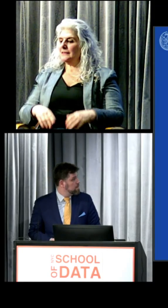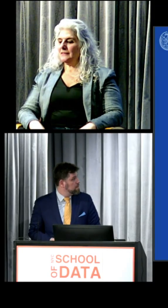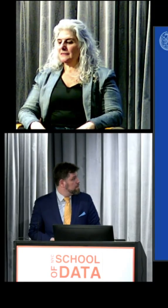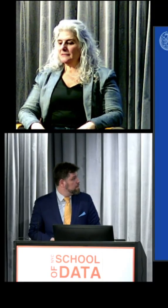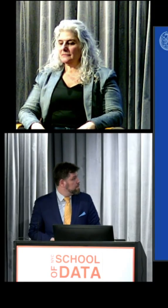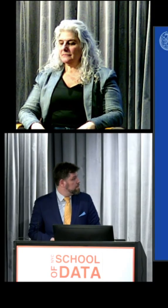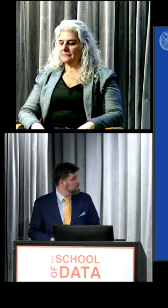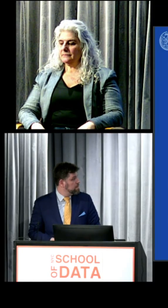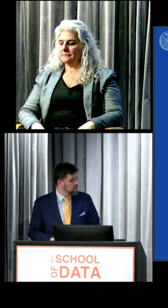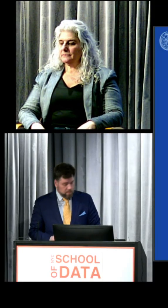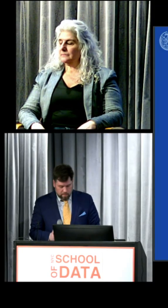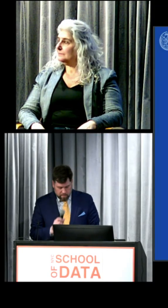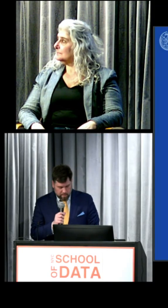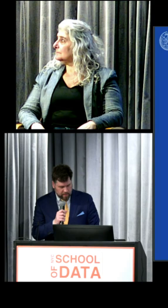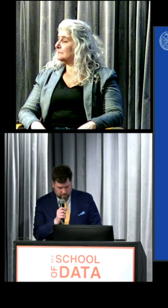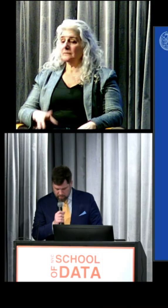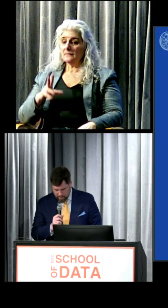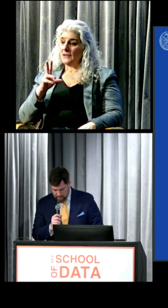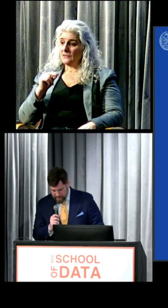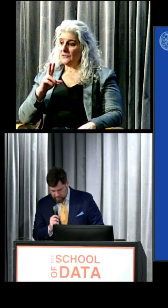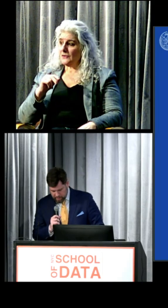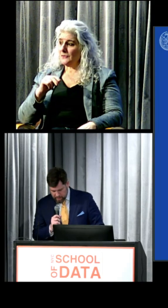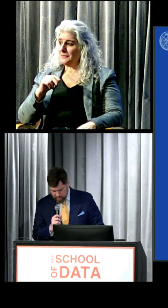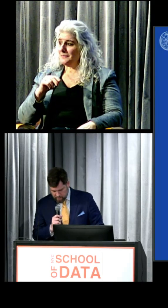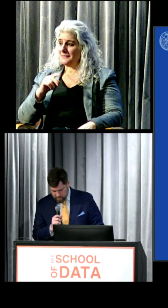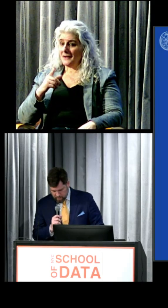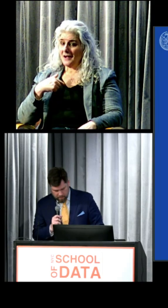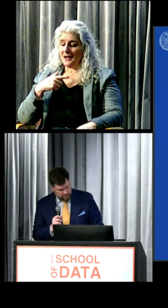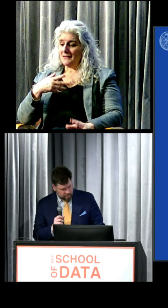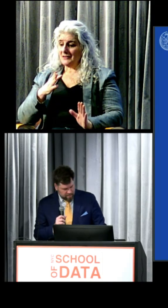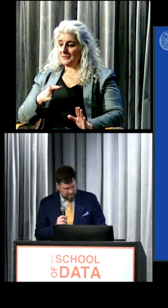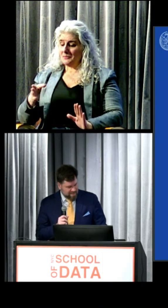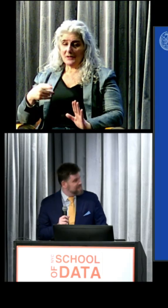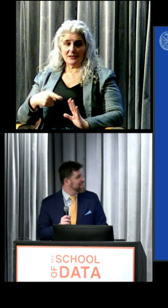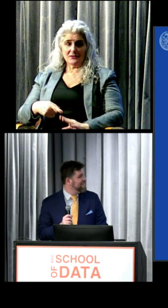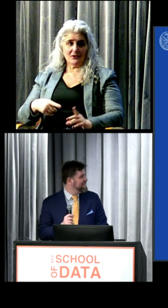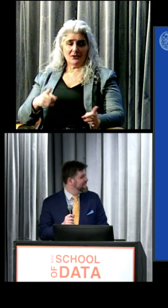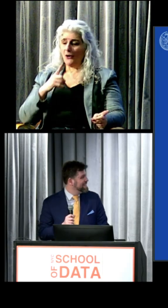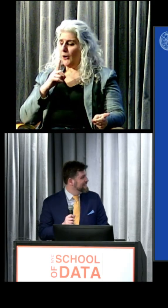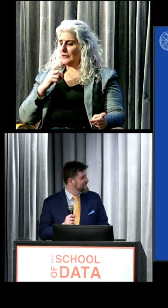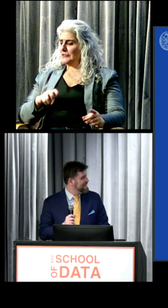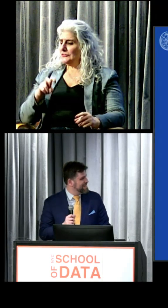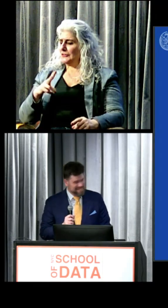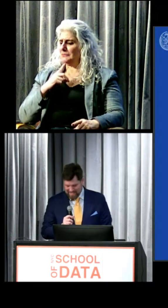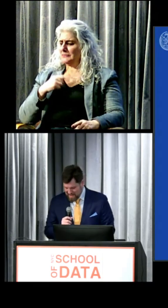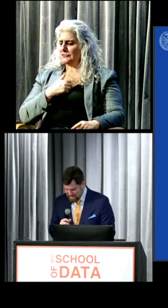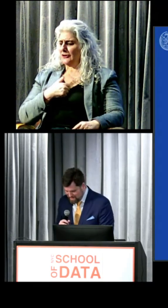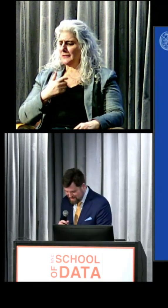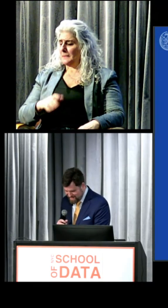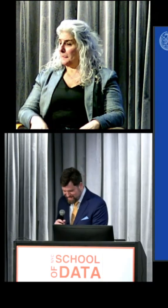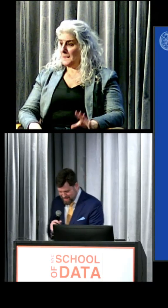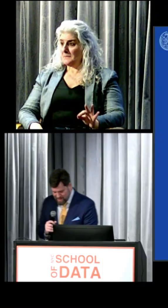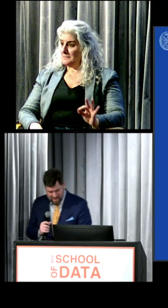This was, the foundation of this experience was based in real data, and how can we make that data